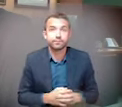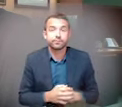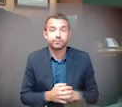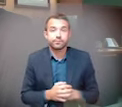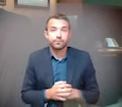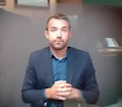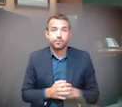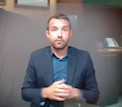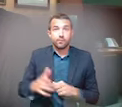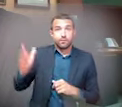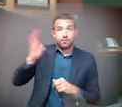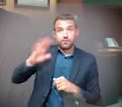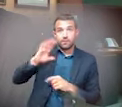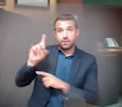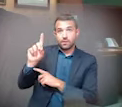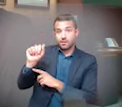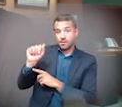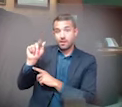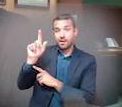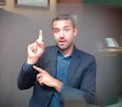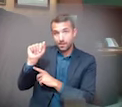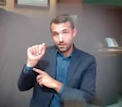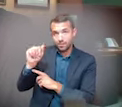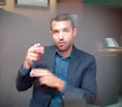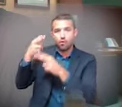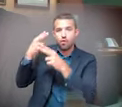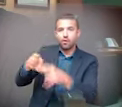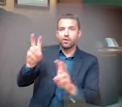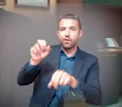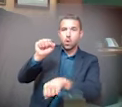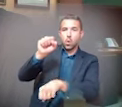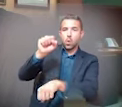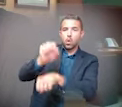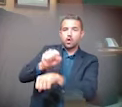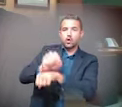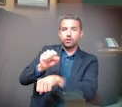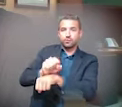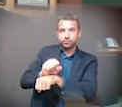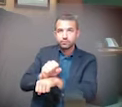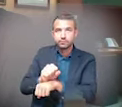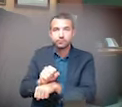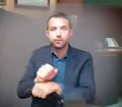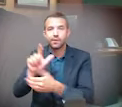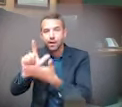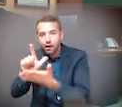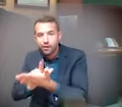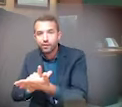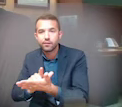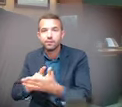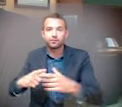as the Employment Attorneys Retirement Act because everybody was suing about employment discrimination, et cetera.